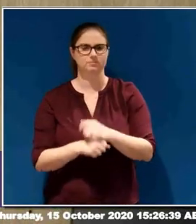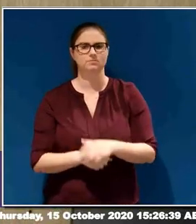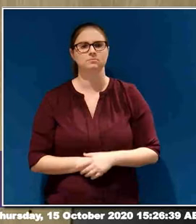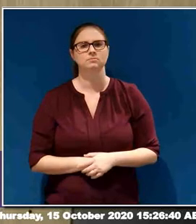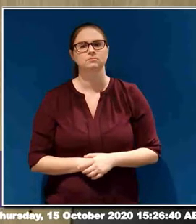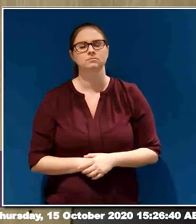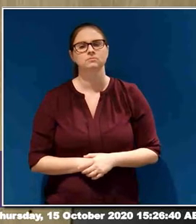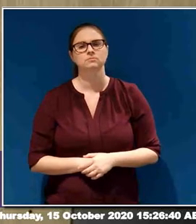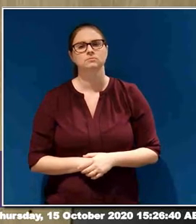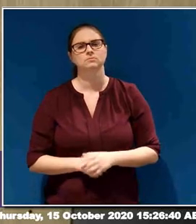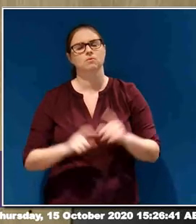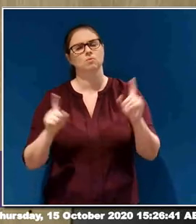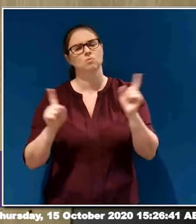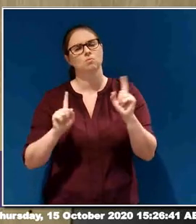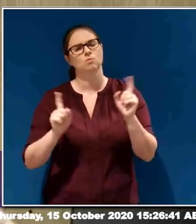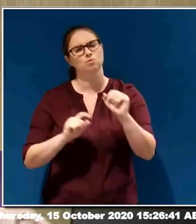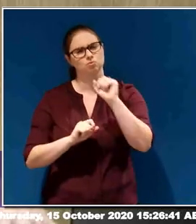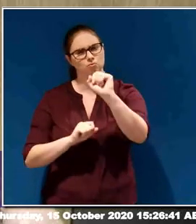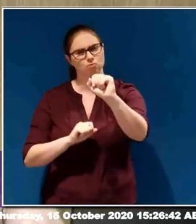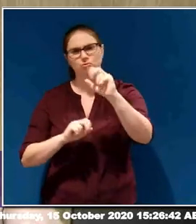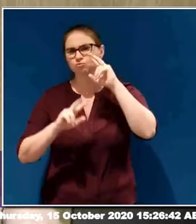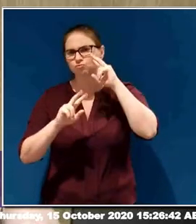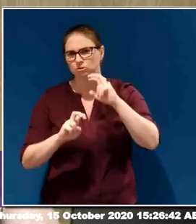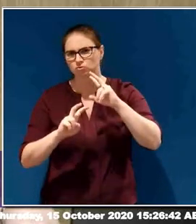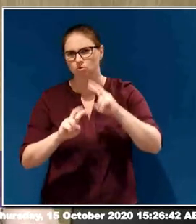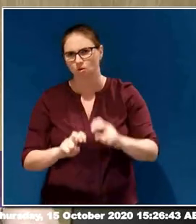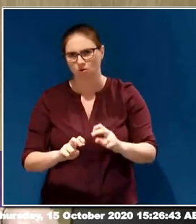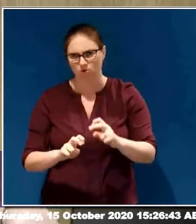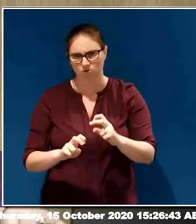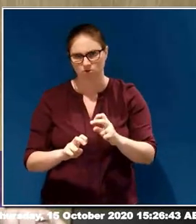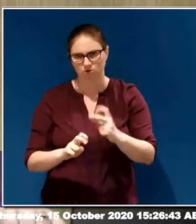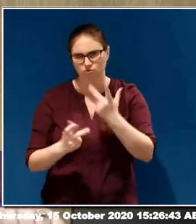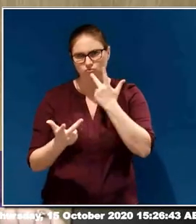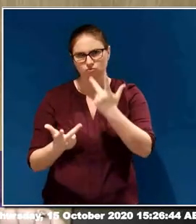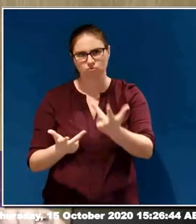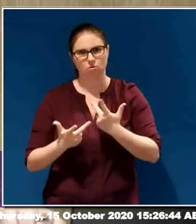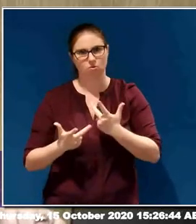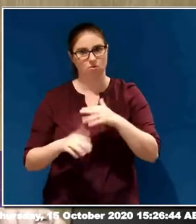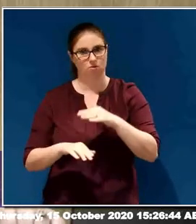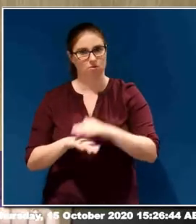behaviour incidents can emerge where adjustments aren't provided, particularly